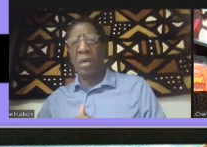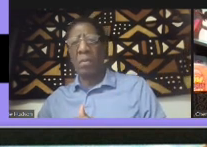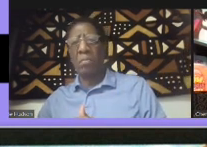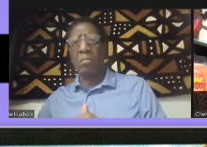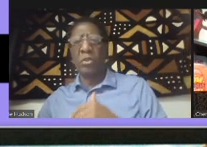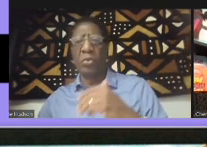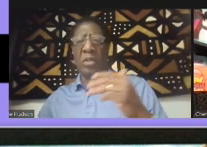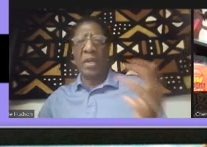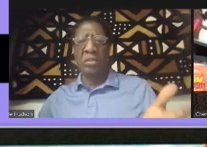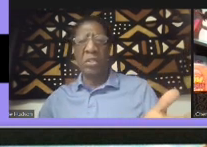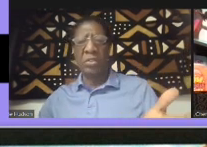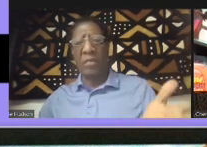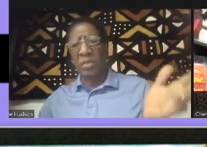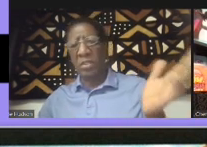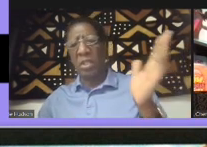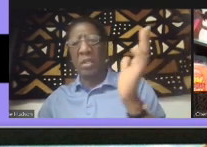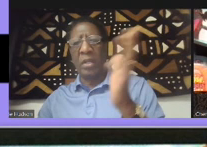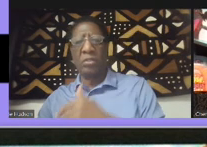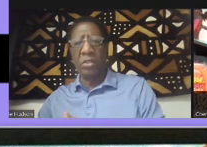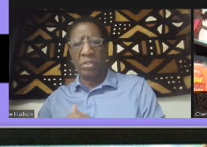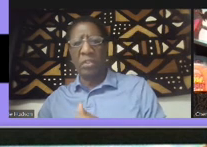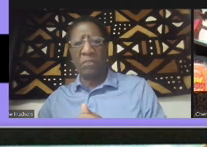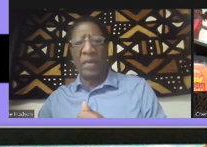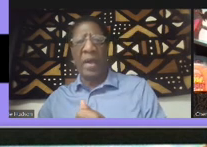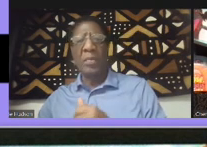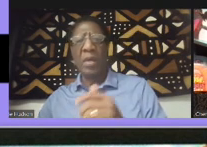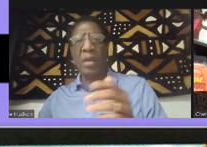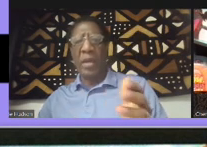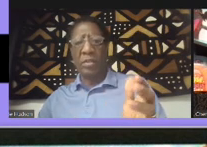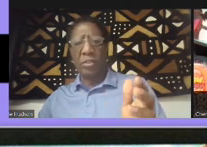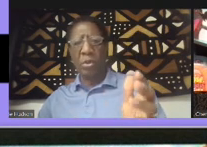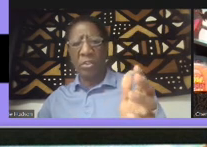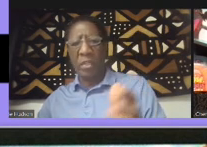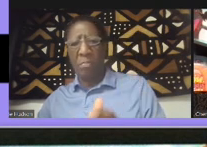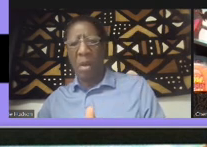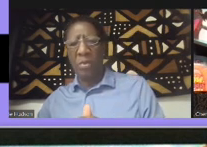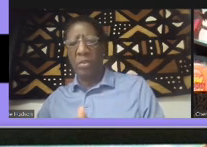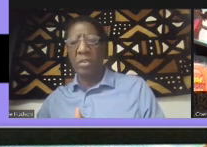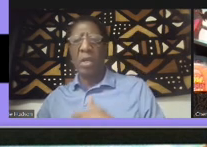between 1917 and 1965; and Associated Publishers,